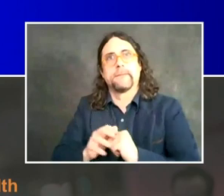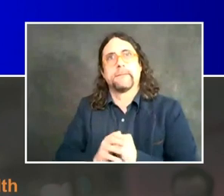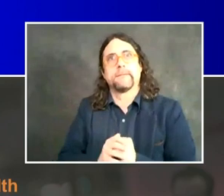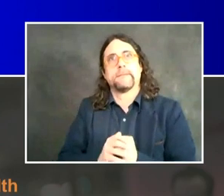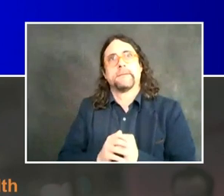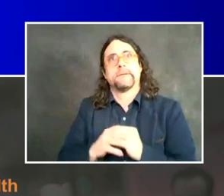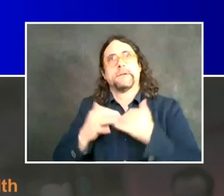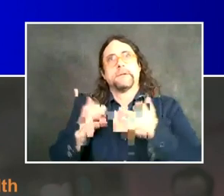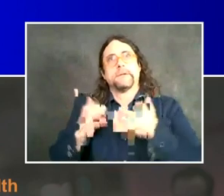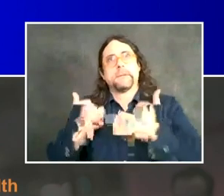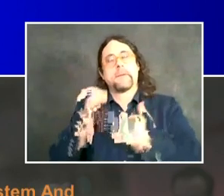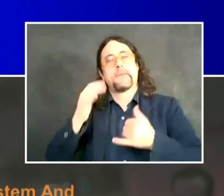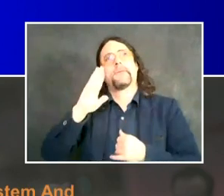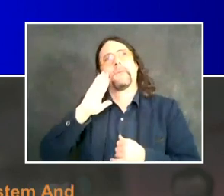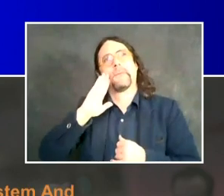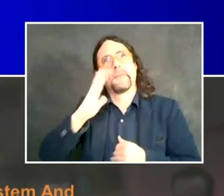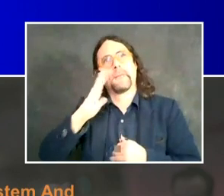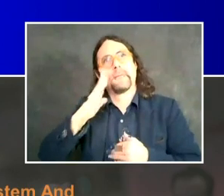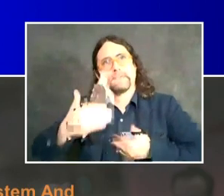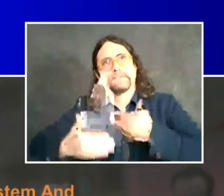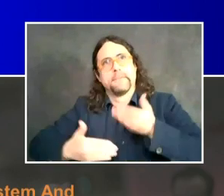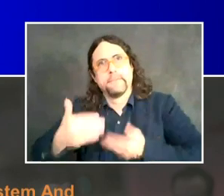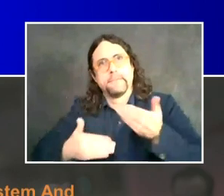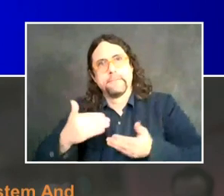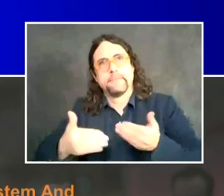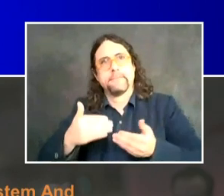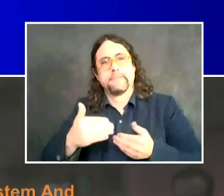KIND OF SETTING.